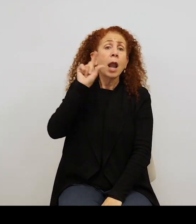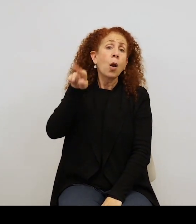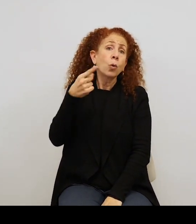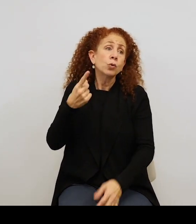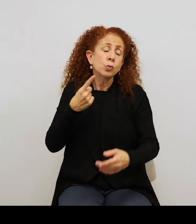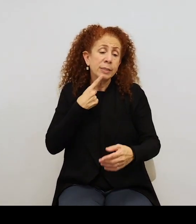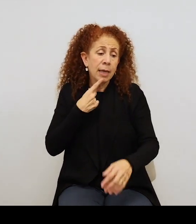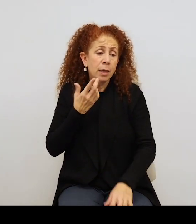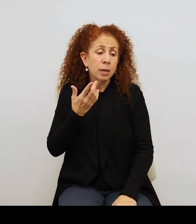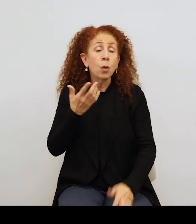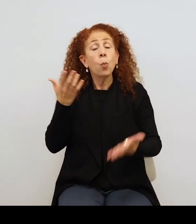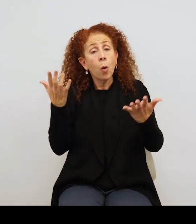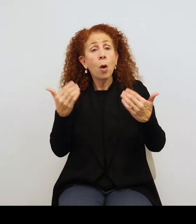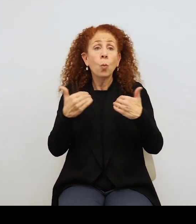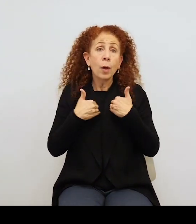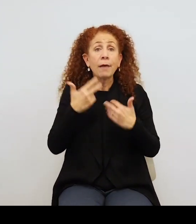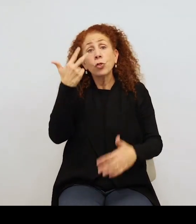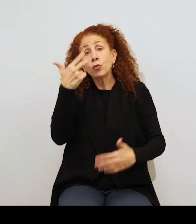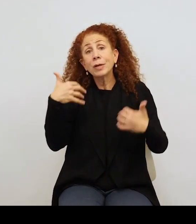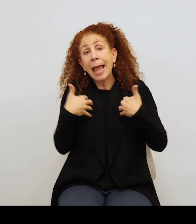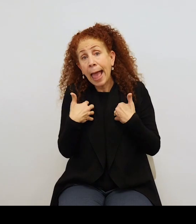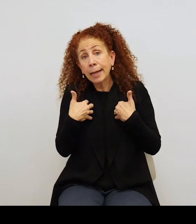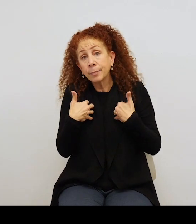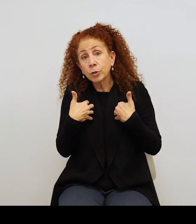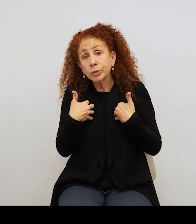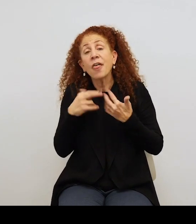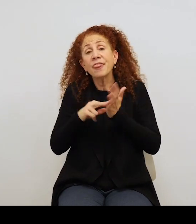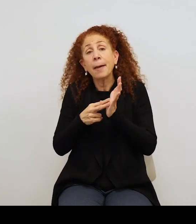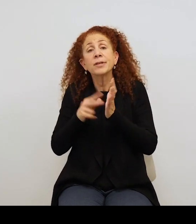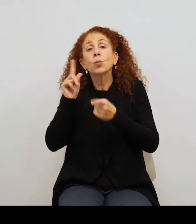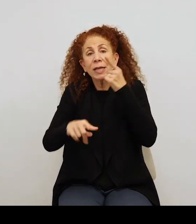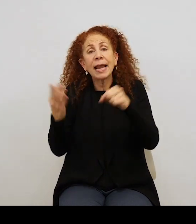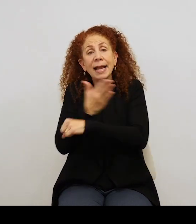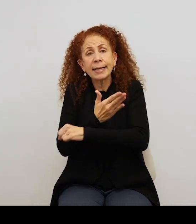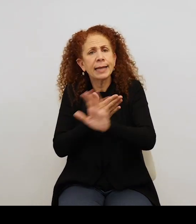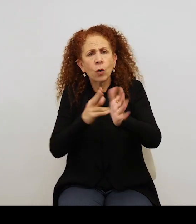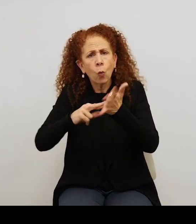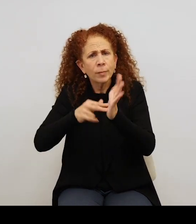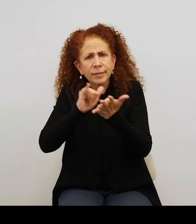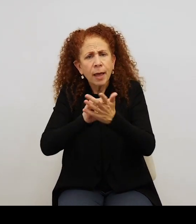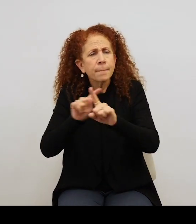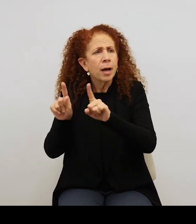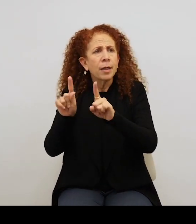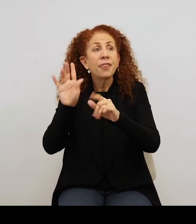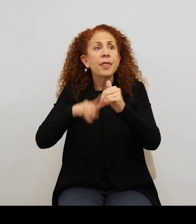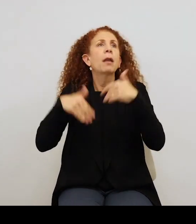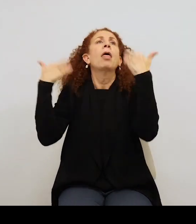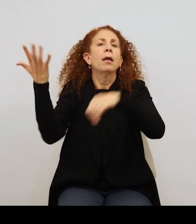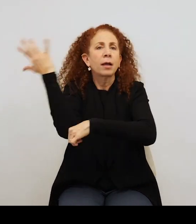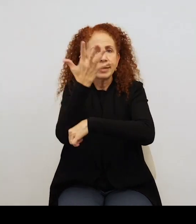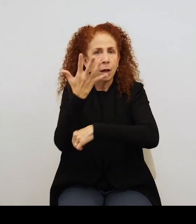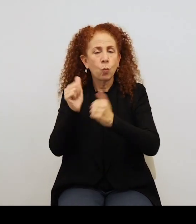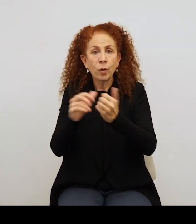well, there are three animals living there. Therefore, it has to stay. But also not to say, let's just cut it down. Who cares what's there?